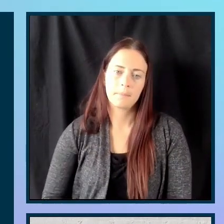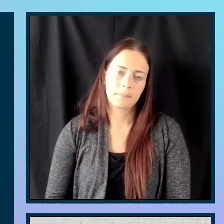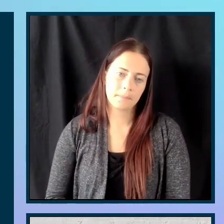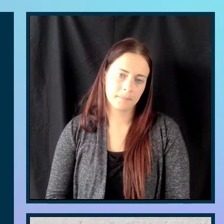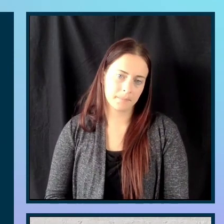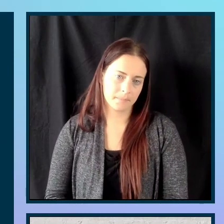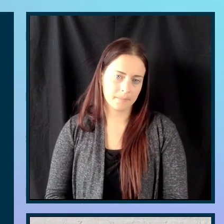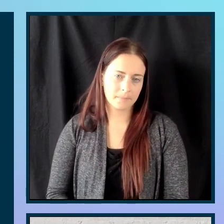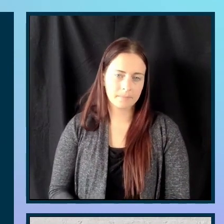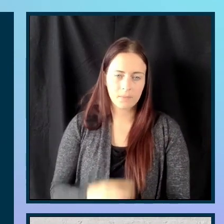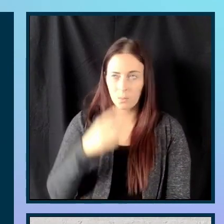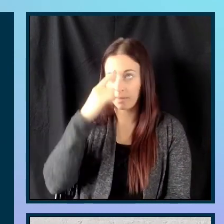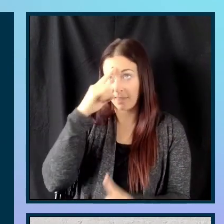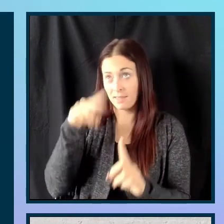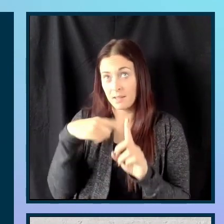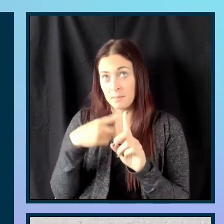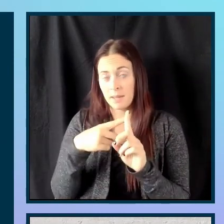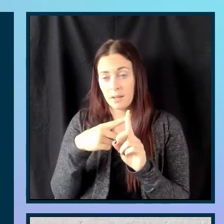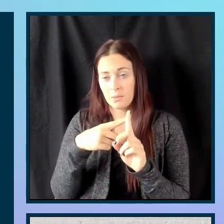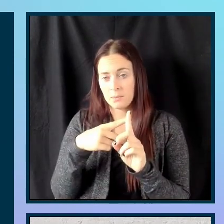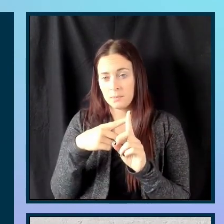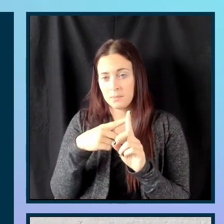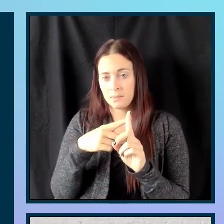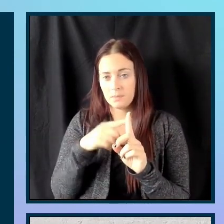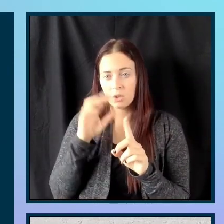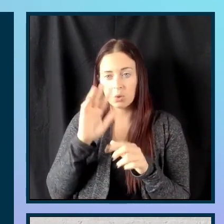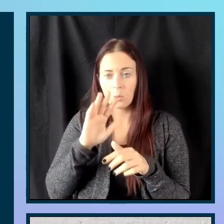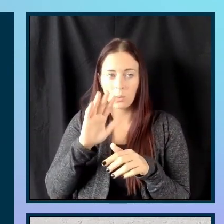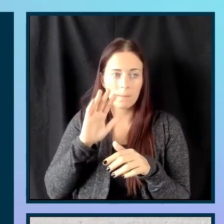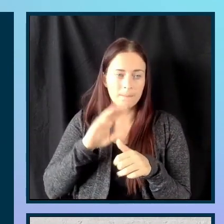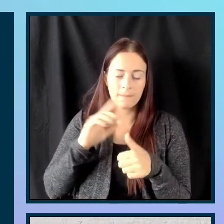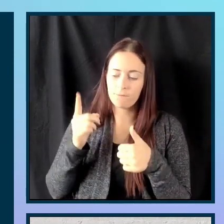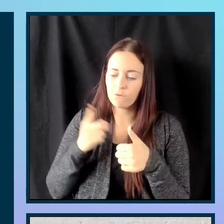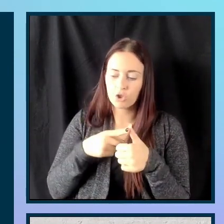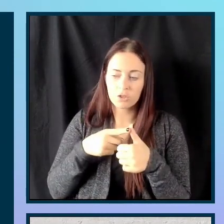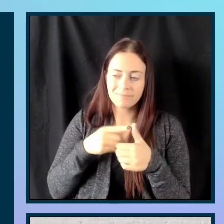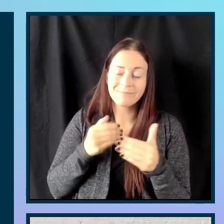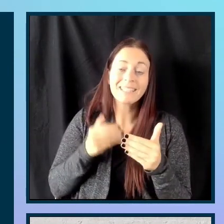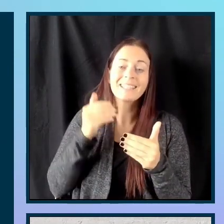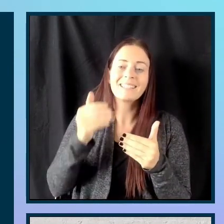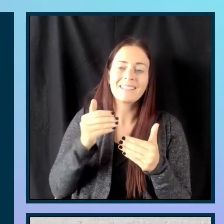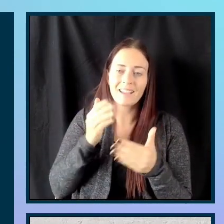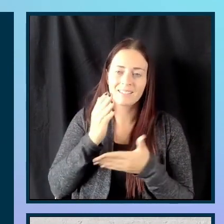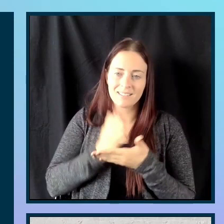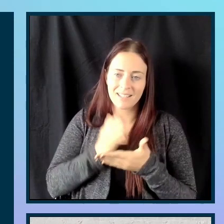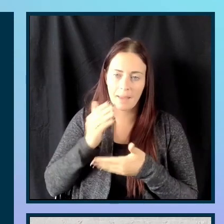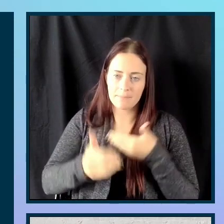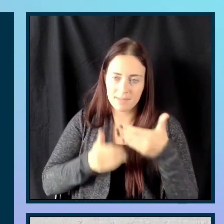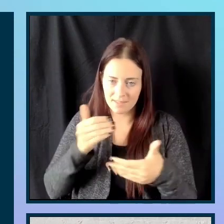As you think about what are going to be your first next steps, and feel free to put them in the chat,